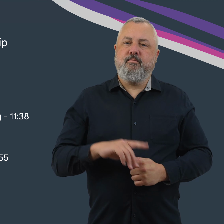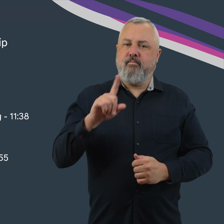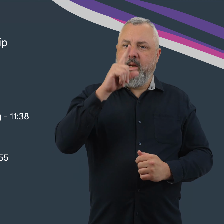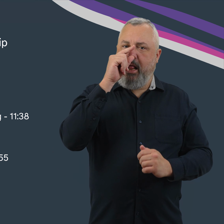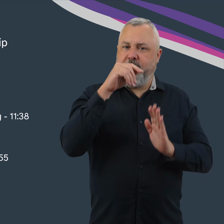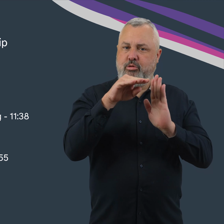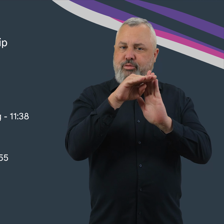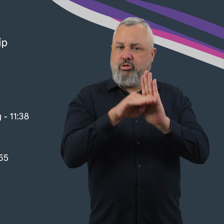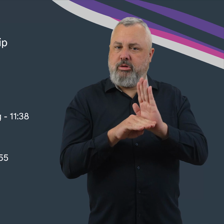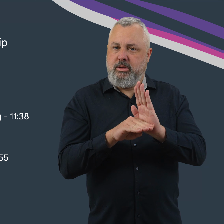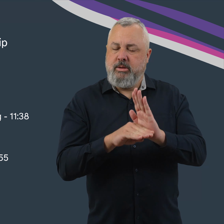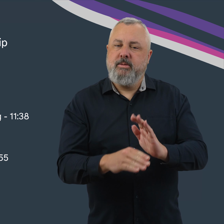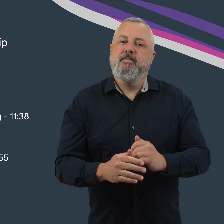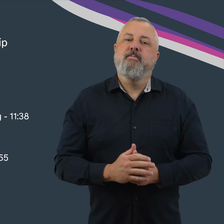Eligibility Criteria